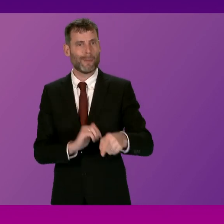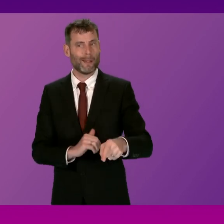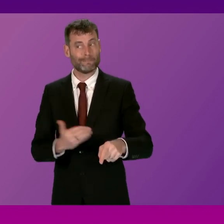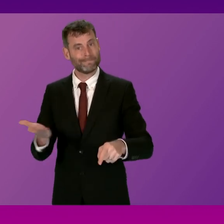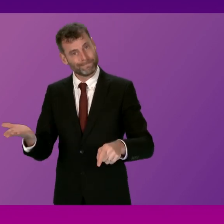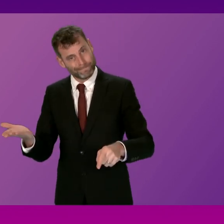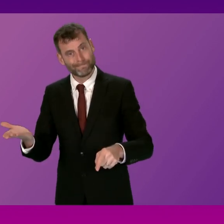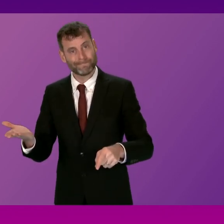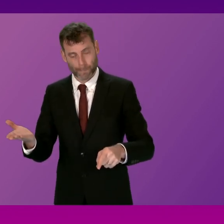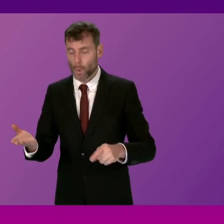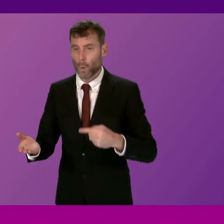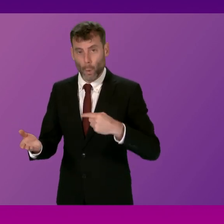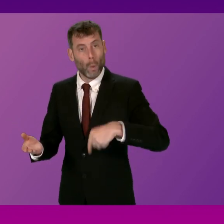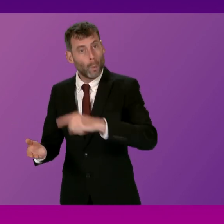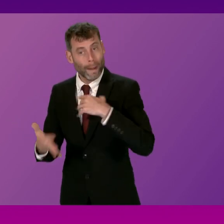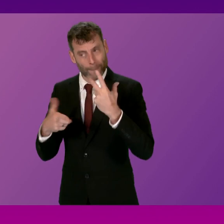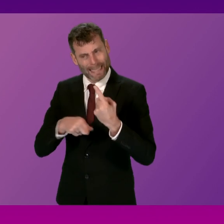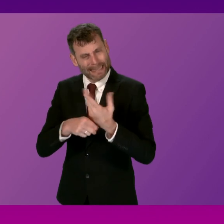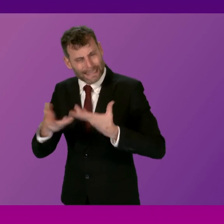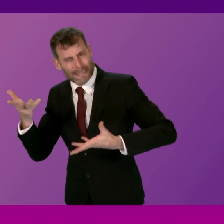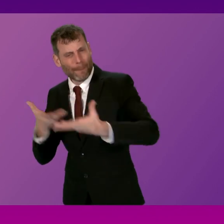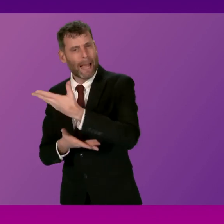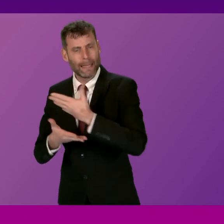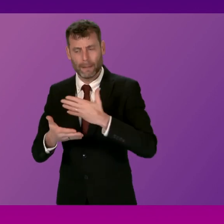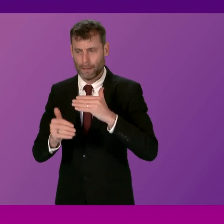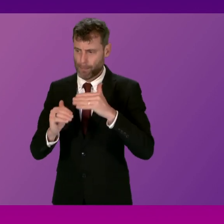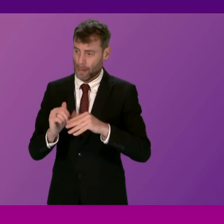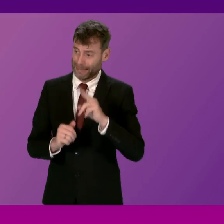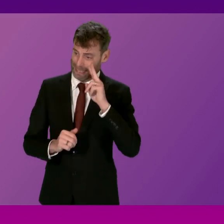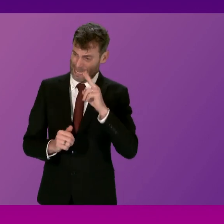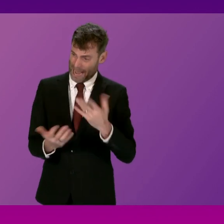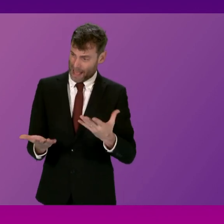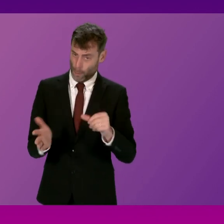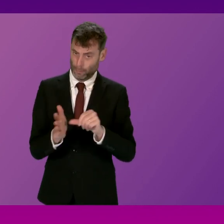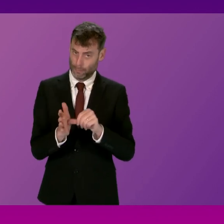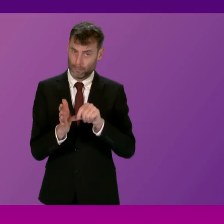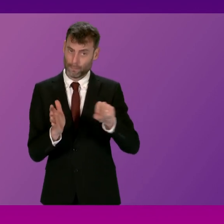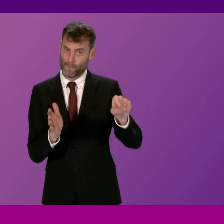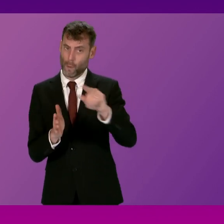We had a strong debate in the chamber about the landscape and what needs to change more broadly in Scotland.